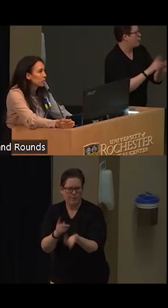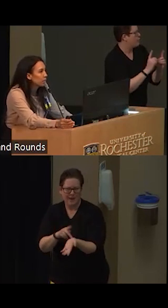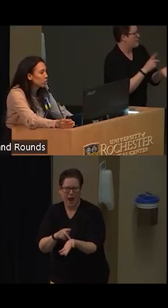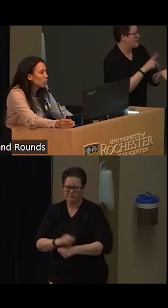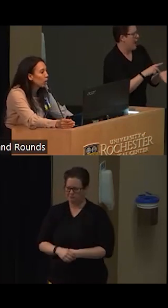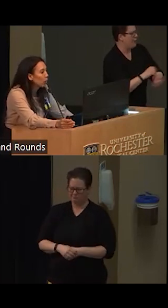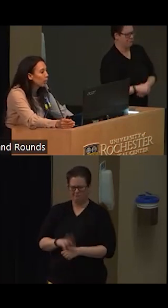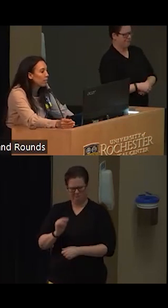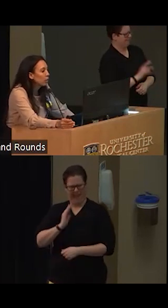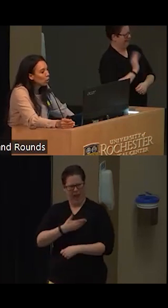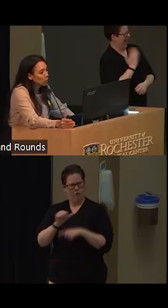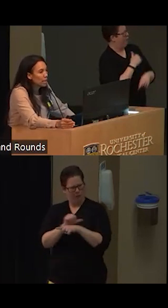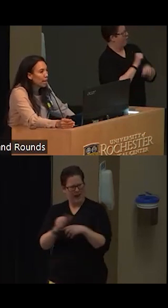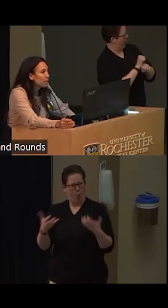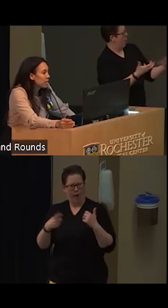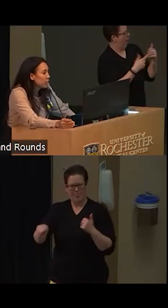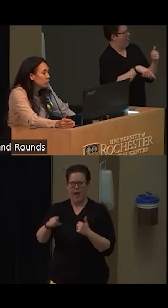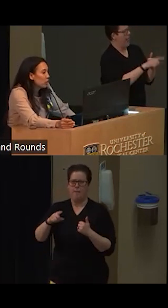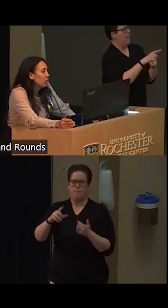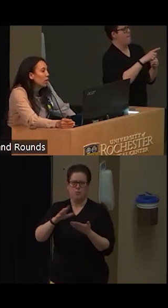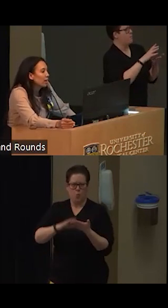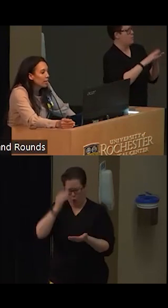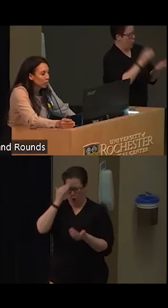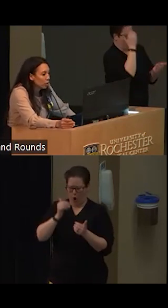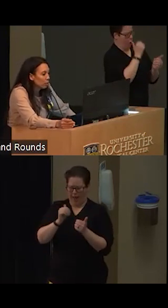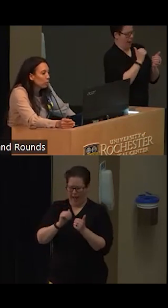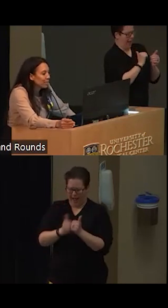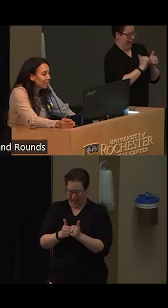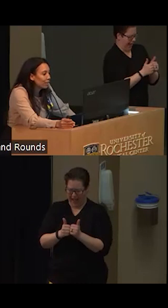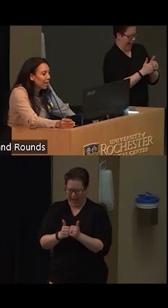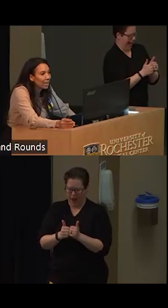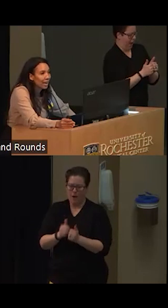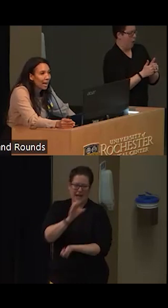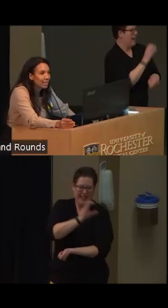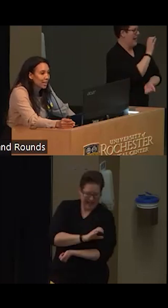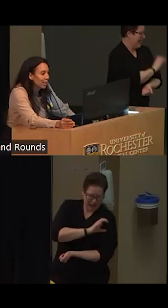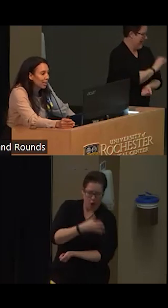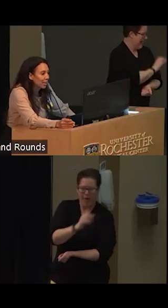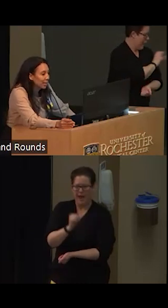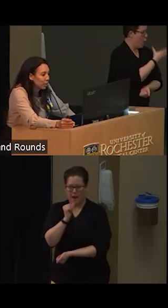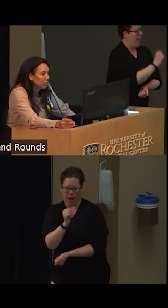participants to walk away with was how do we teach how do they learn both clinical and non-clinical